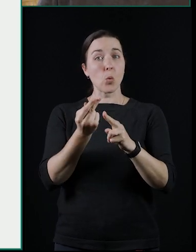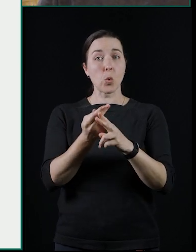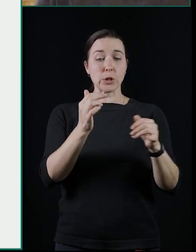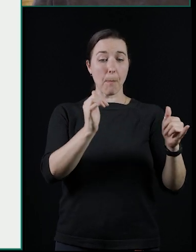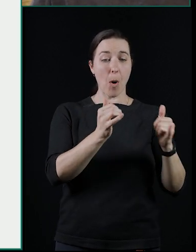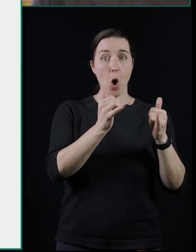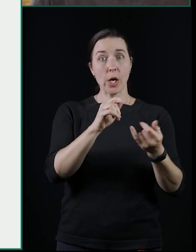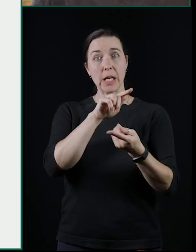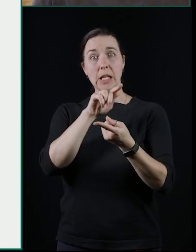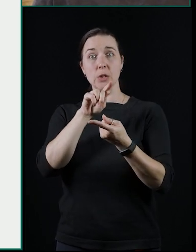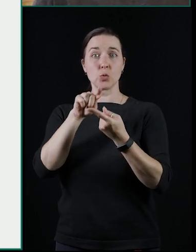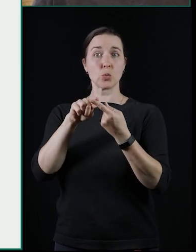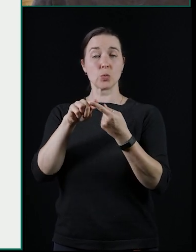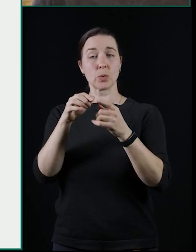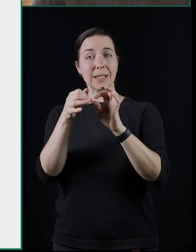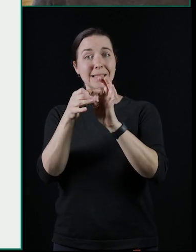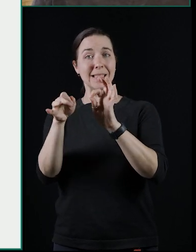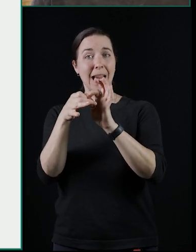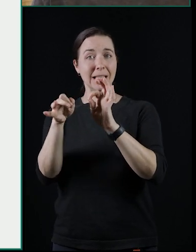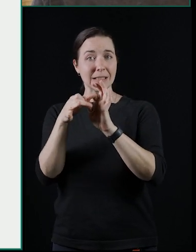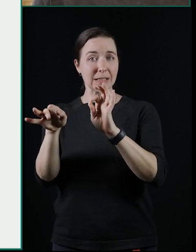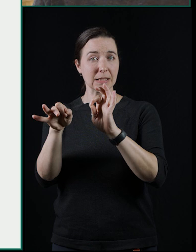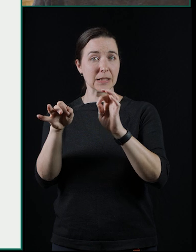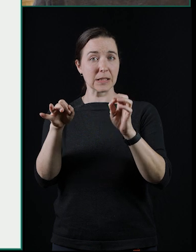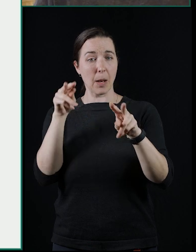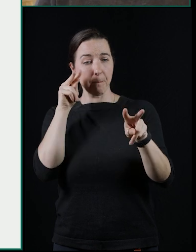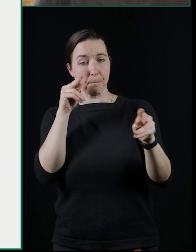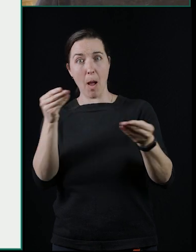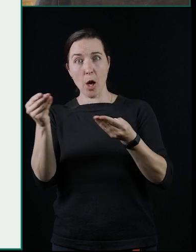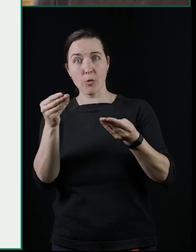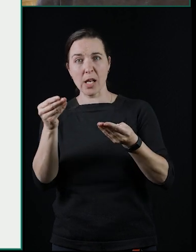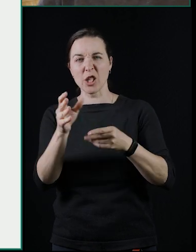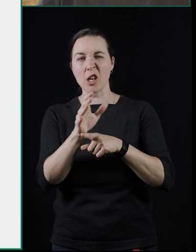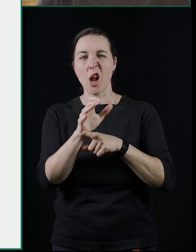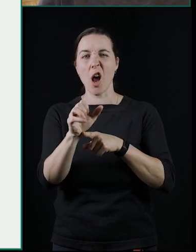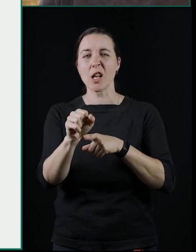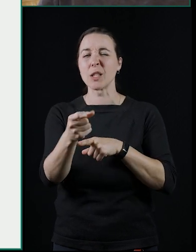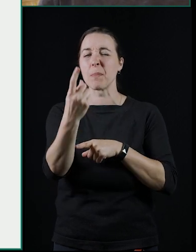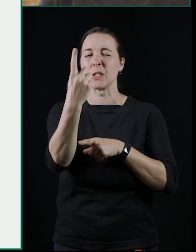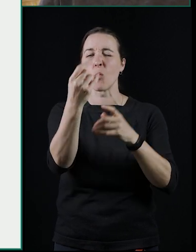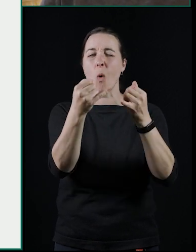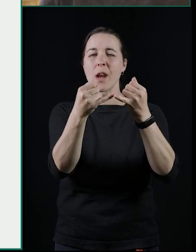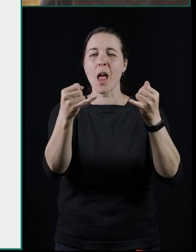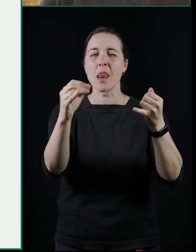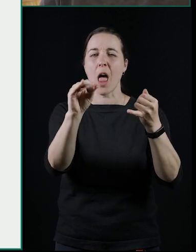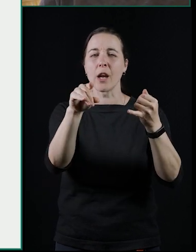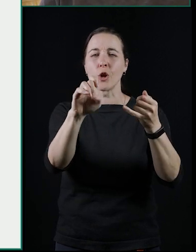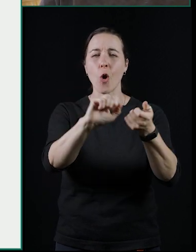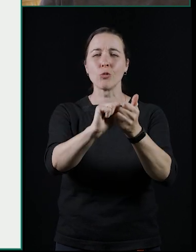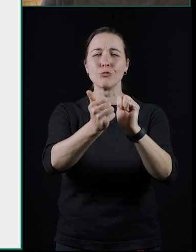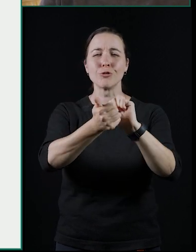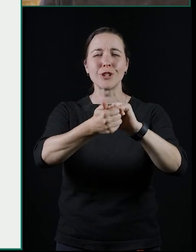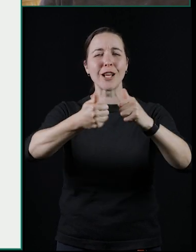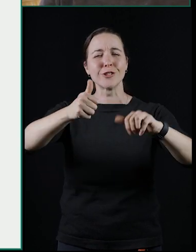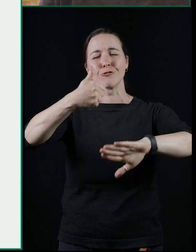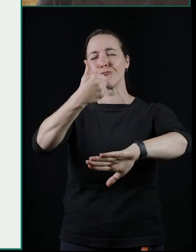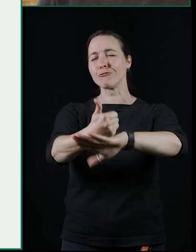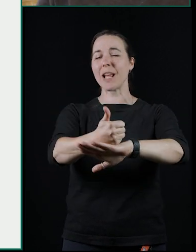So how do you use Party Text Moderation? It is awesome, you only need a one line code change and you're in.